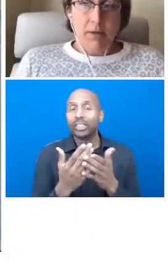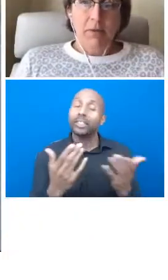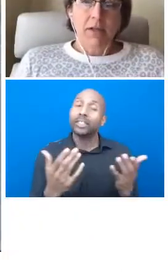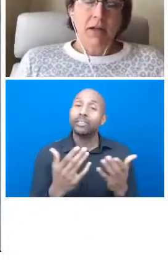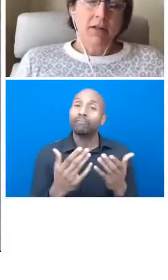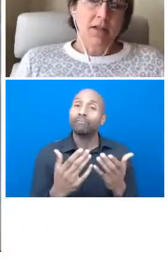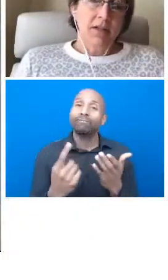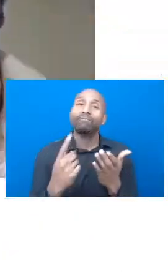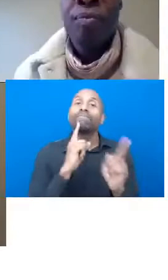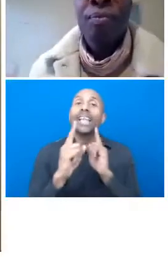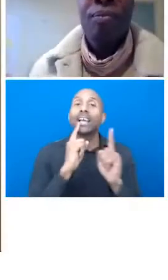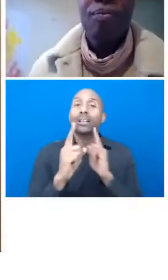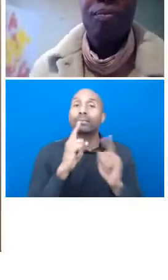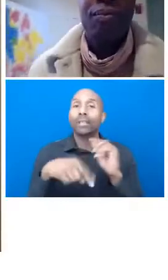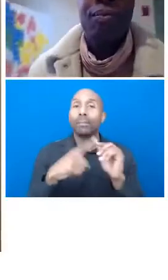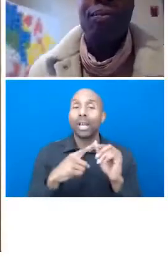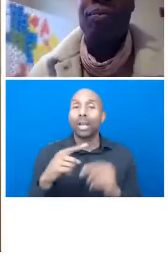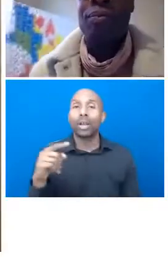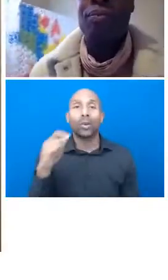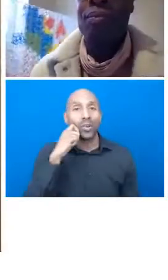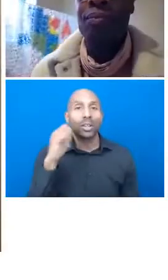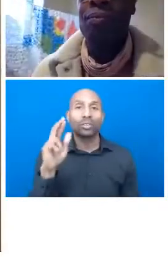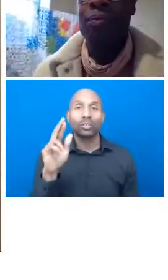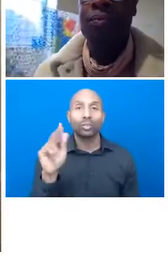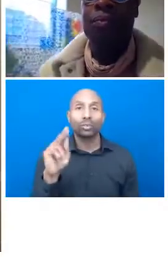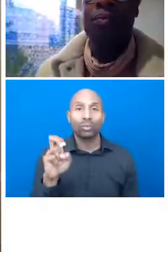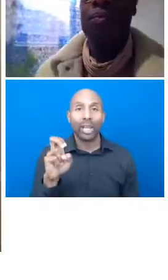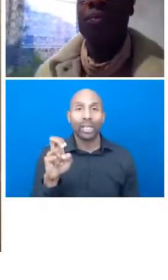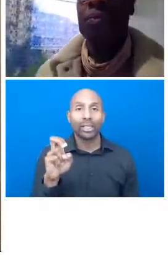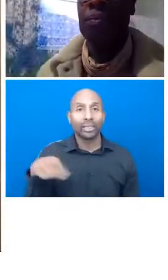White people need to understand that they're part of a race, that they created the construct